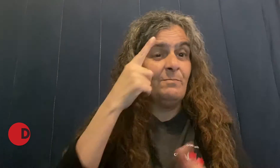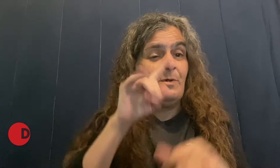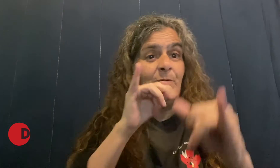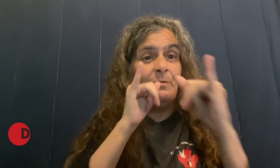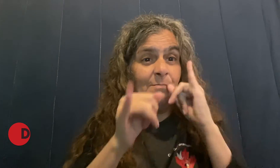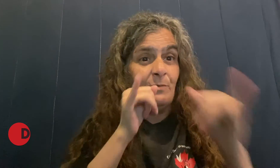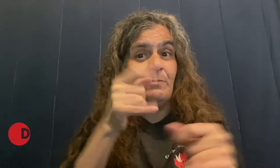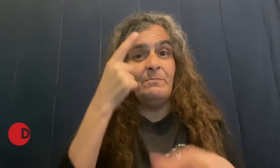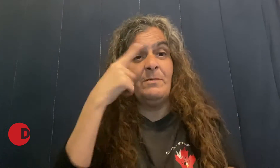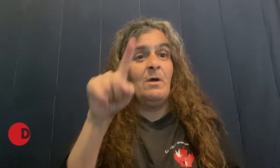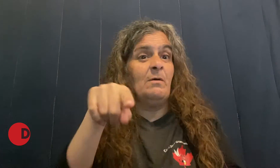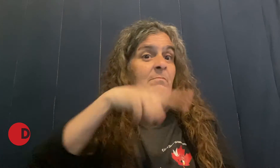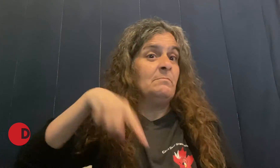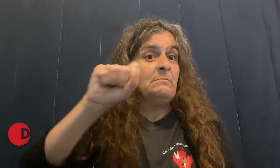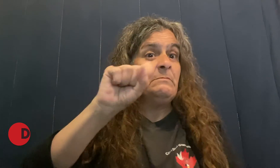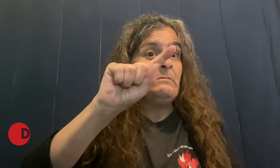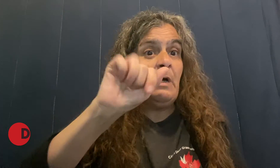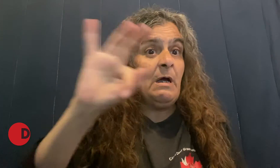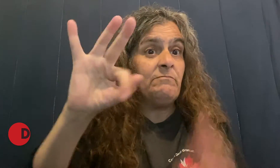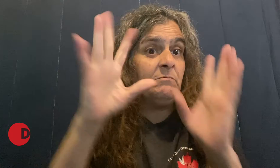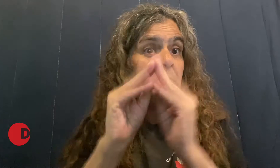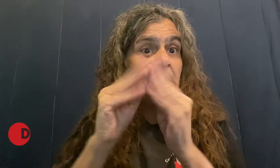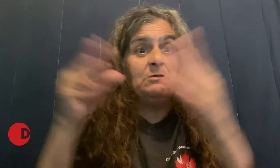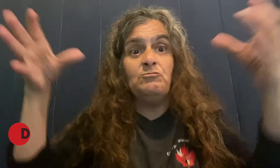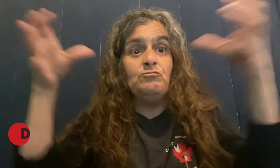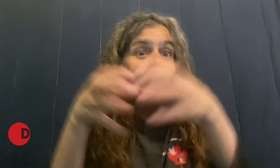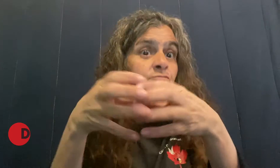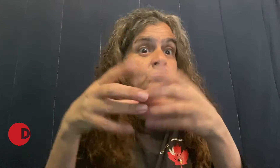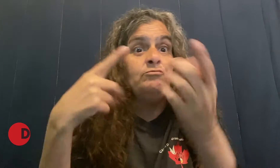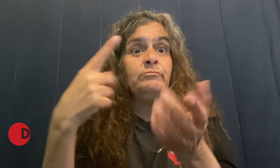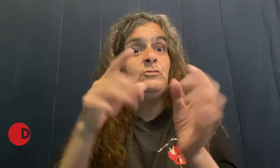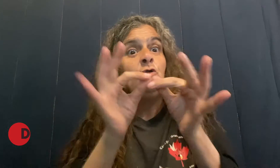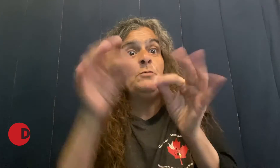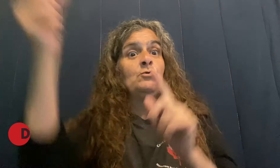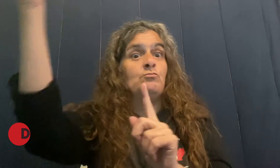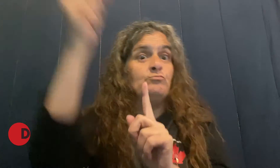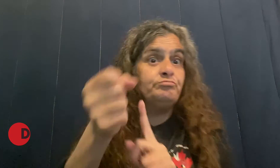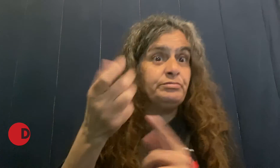making sure no discrimination occurs, no barriers,